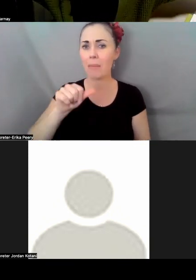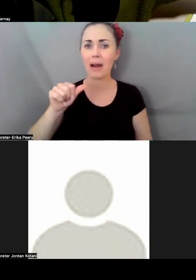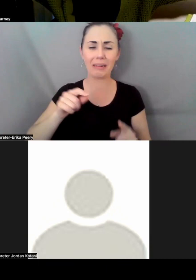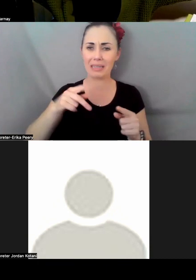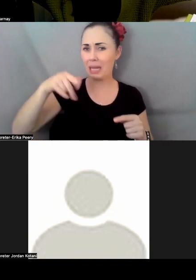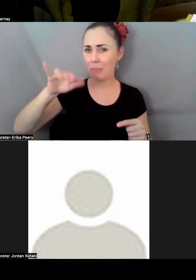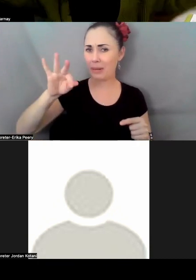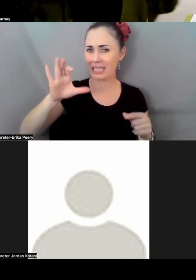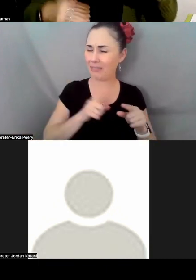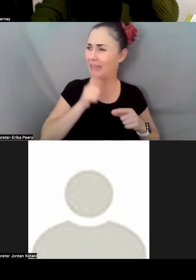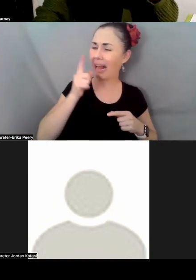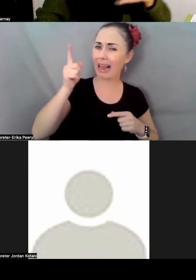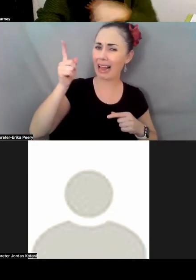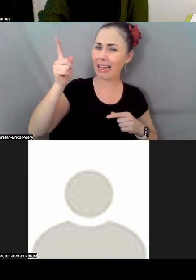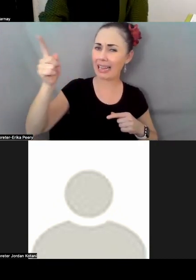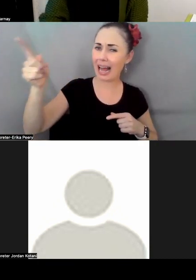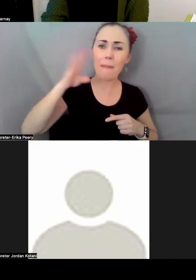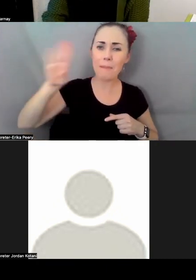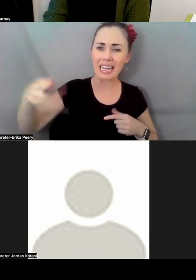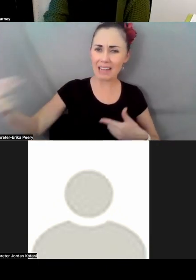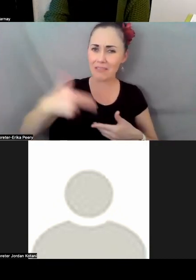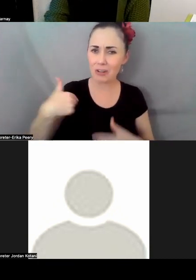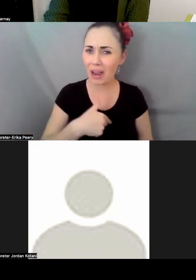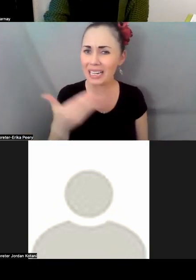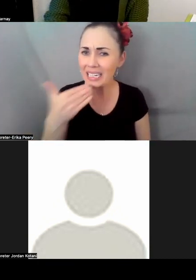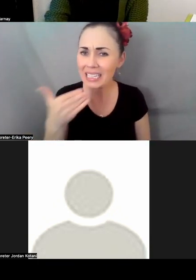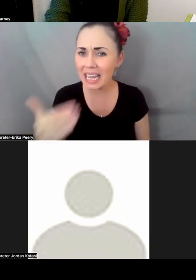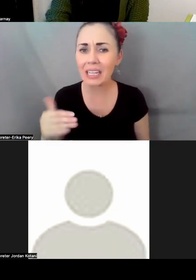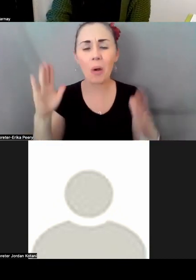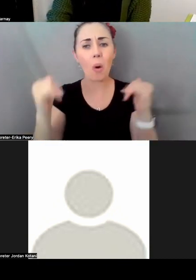far reaches of United States for joining us tonight. Hope you guys are all safe and well